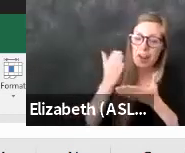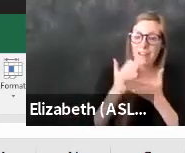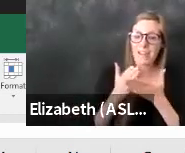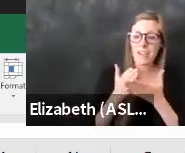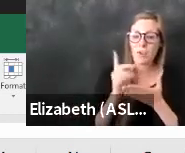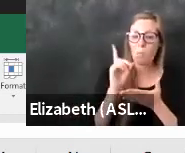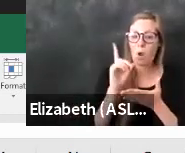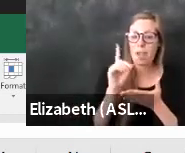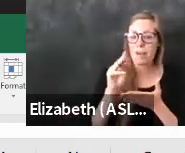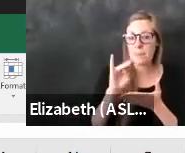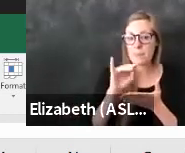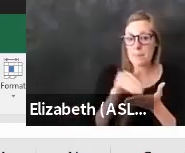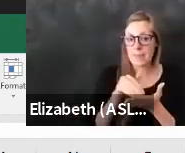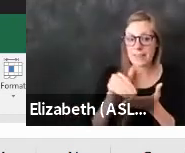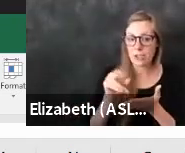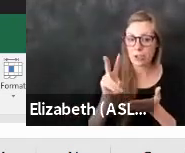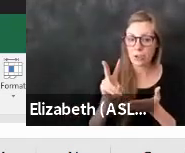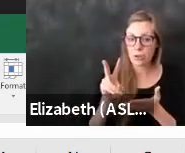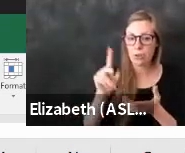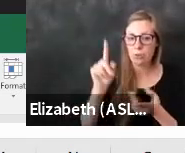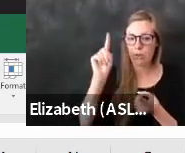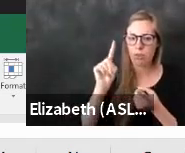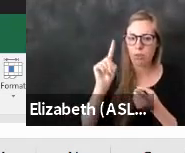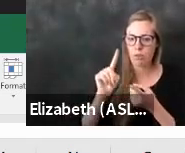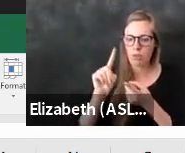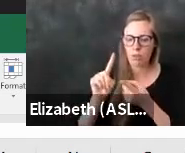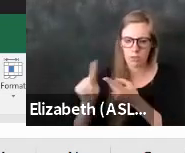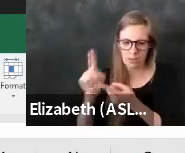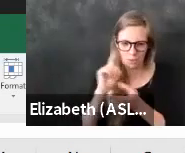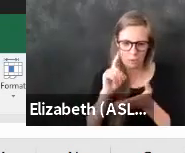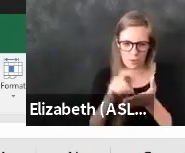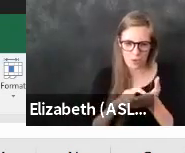to down to about a million one down to about a million projected for next week.